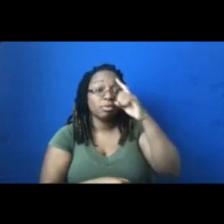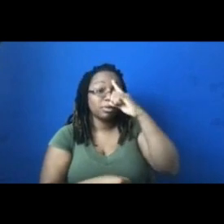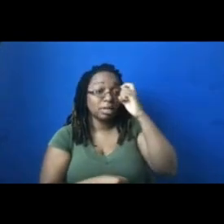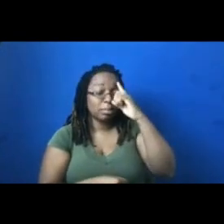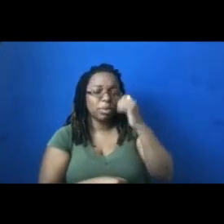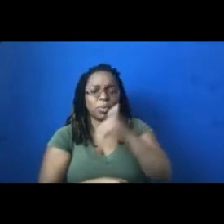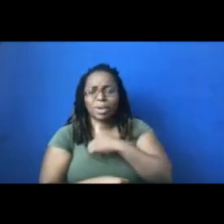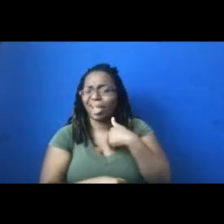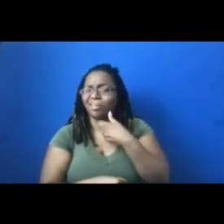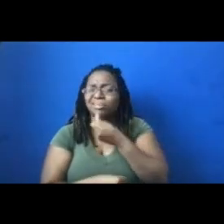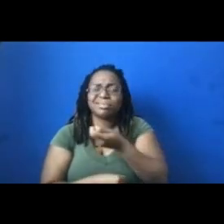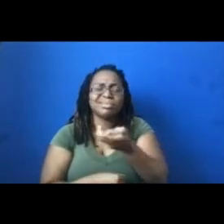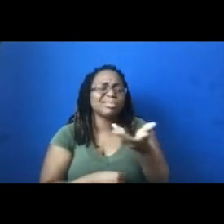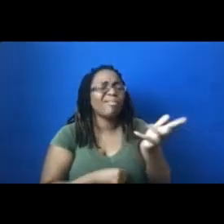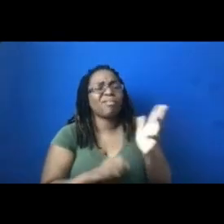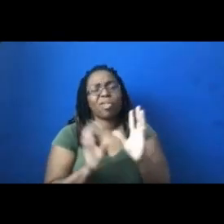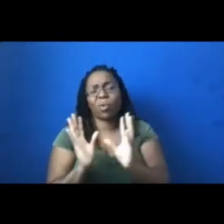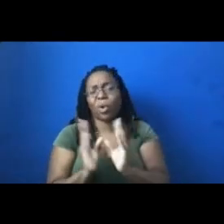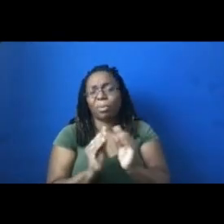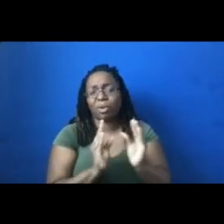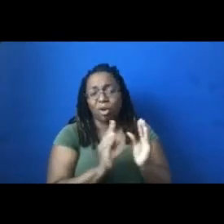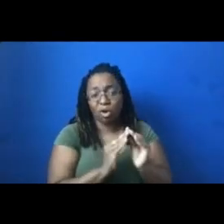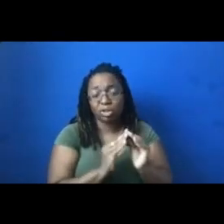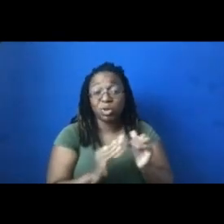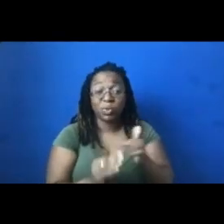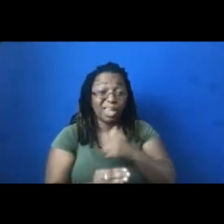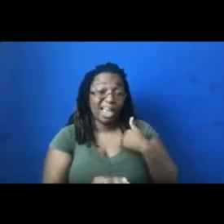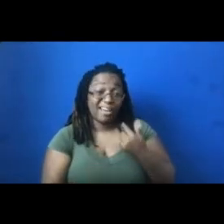this is the second of five webinars in which we are